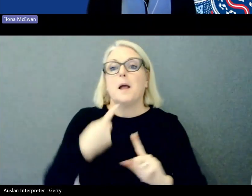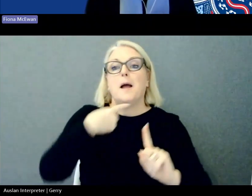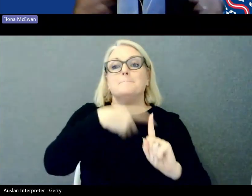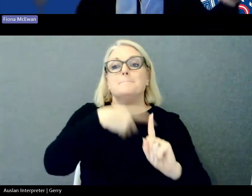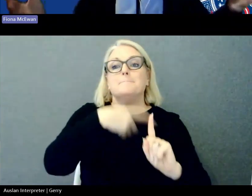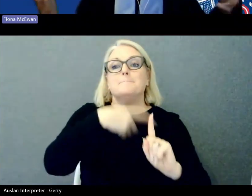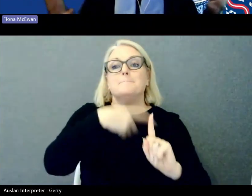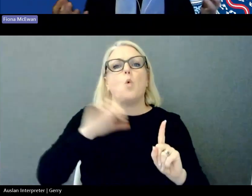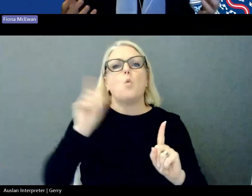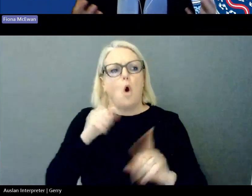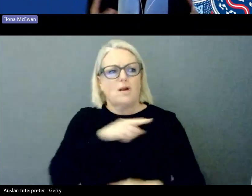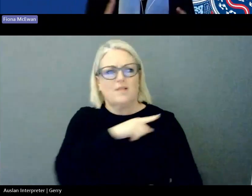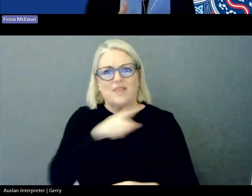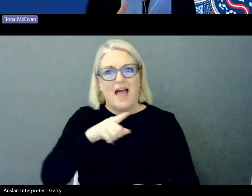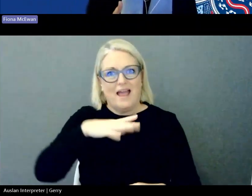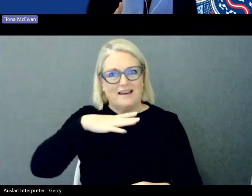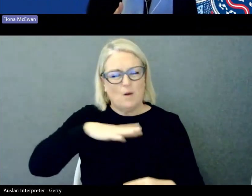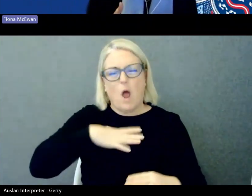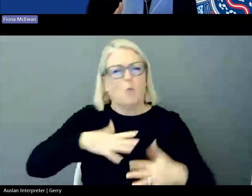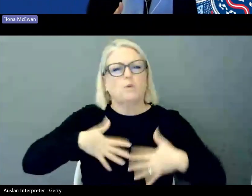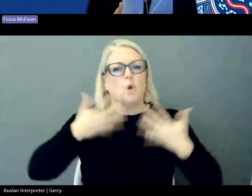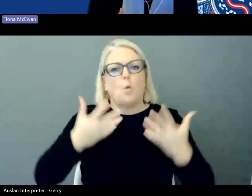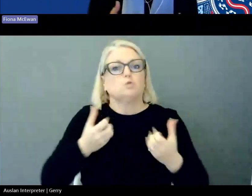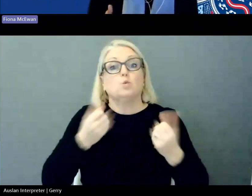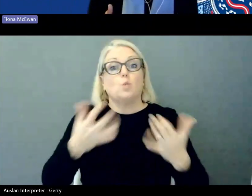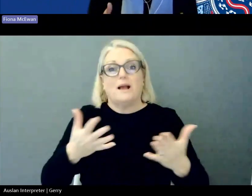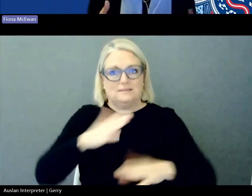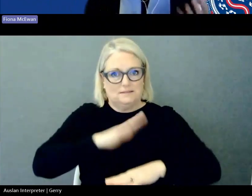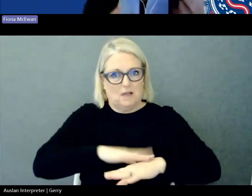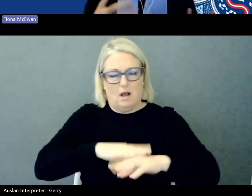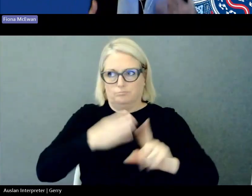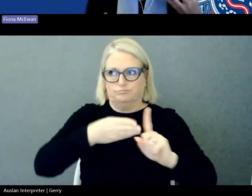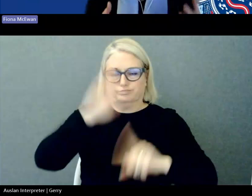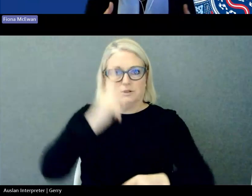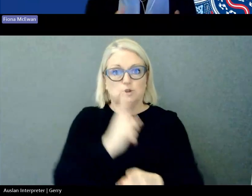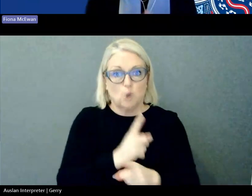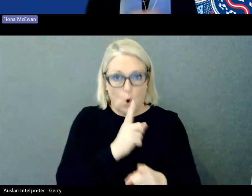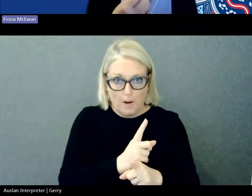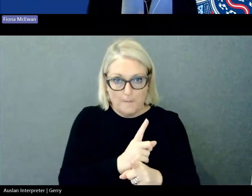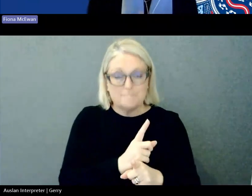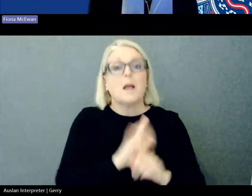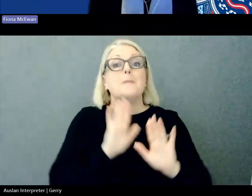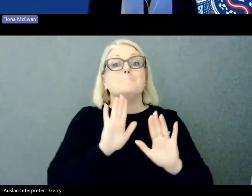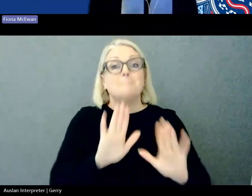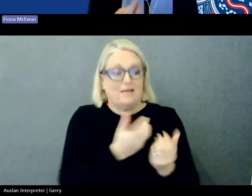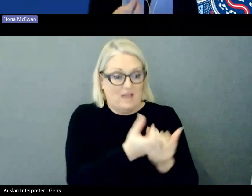And then, our role afterwards is really bringing the insights back to our teams and translating them in a way that it's useful,